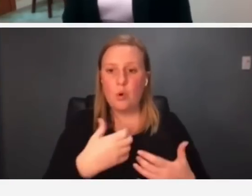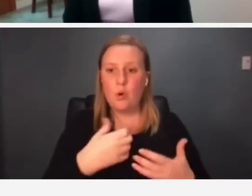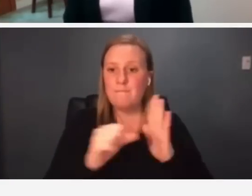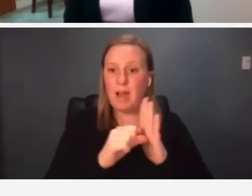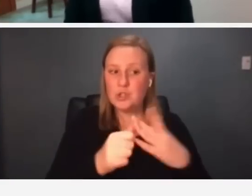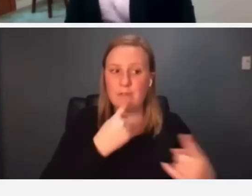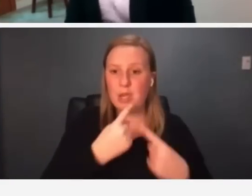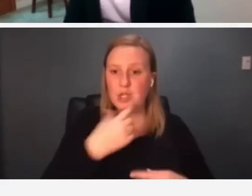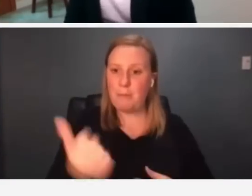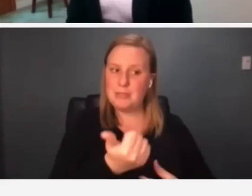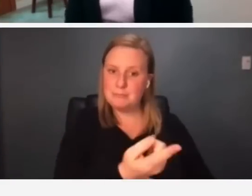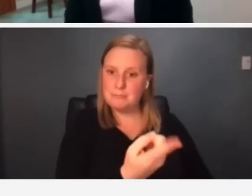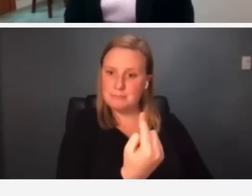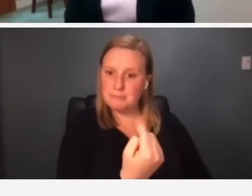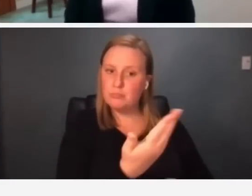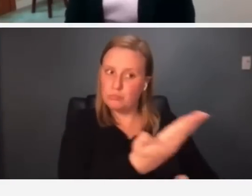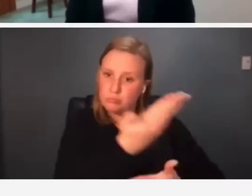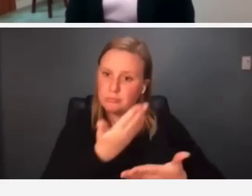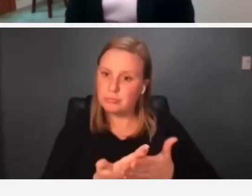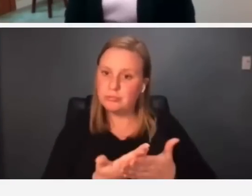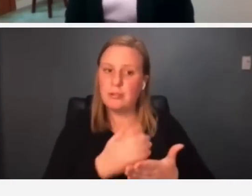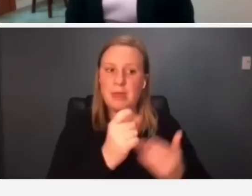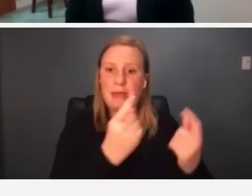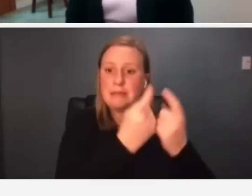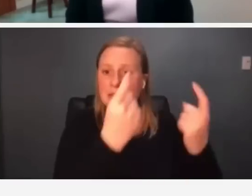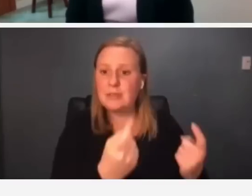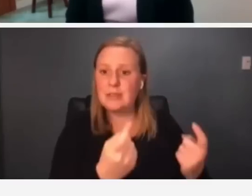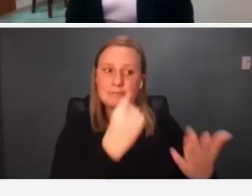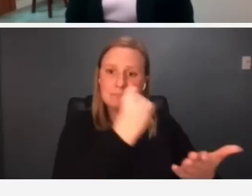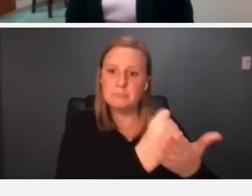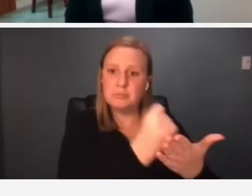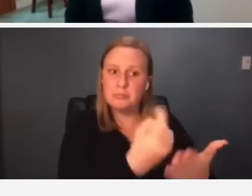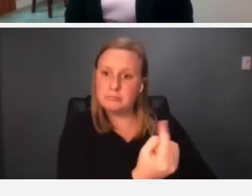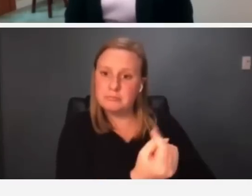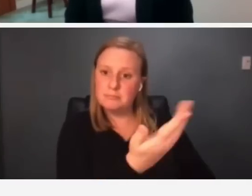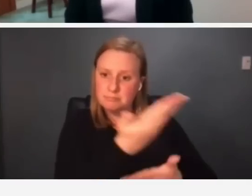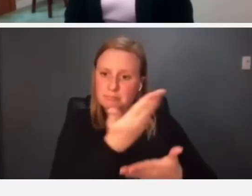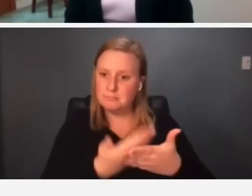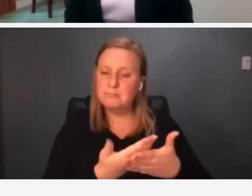Precisely what those requirements are I'm not in a very good position to answer but I think we can take